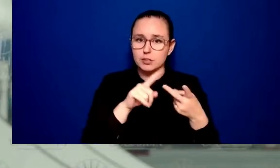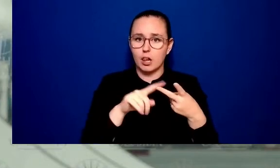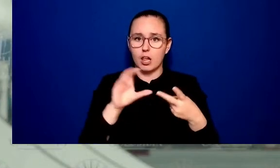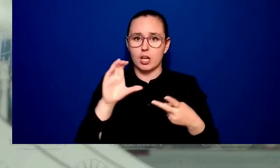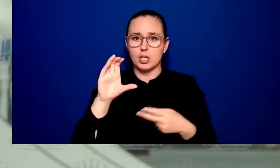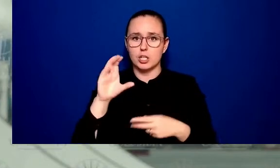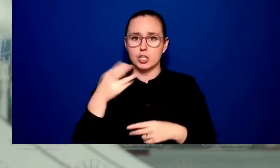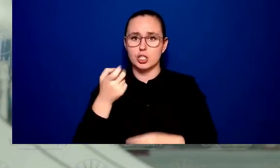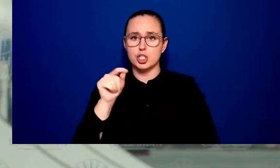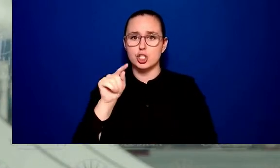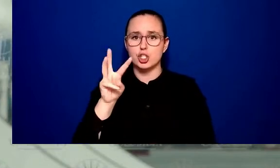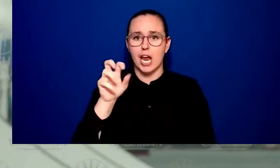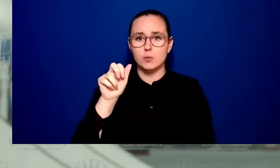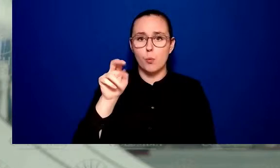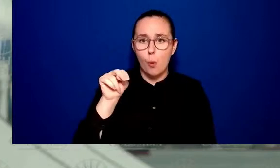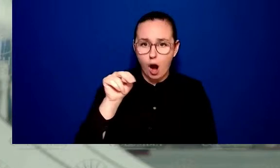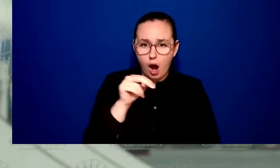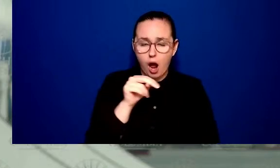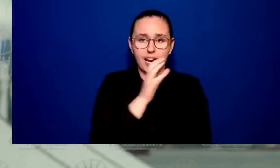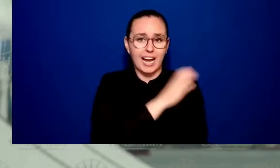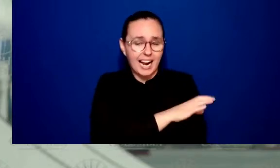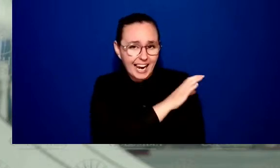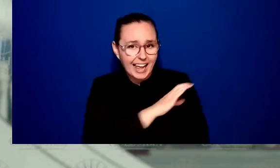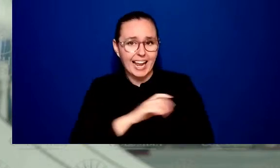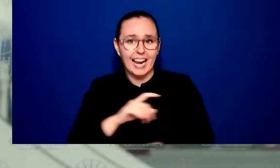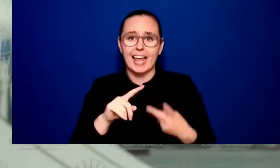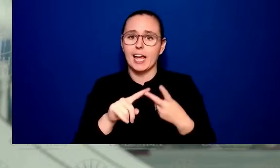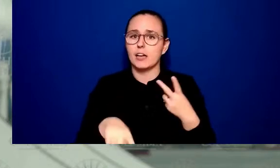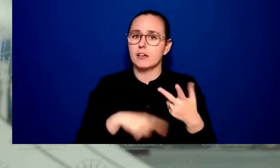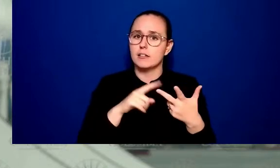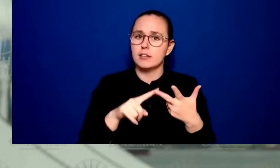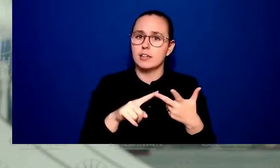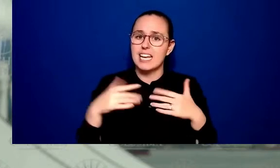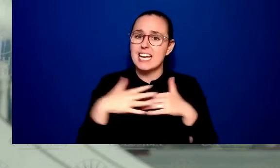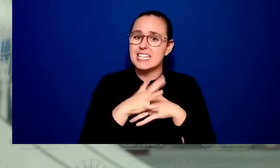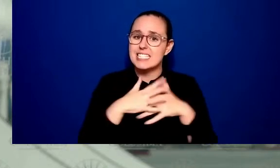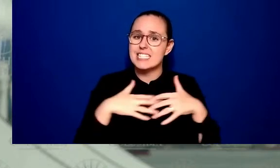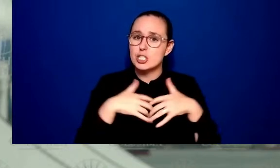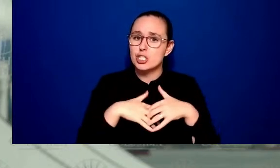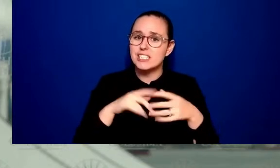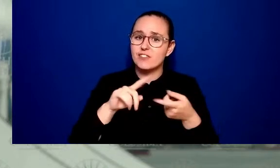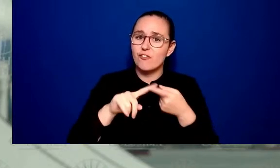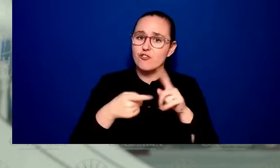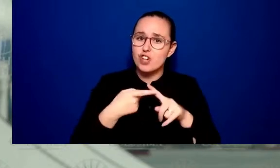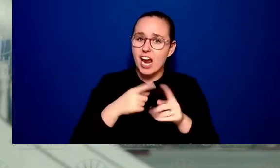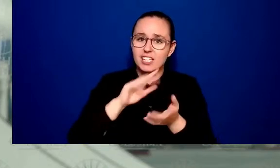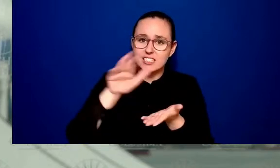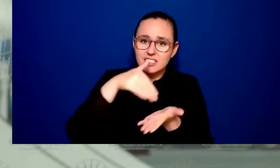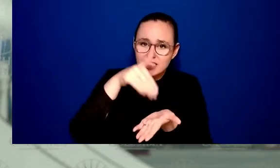Tennessee Friendship Centre at the Check Chetwynd District Rec Center. They're different immunization clinics coming up